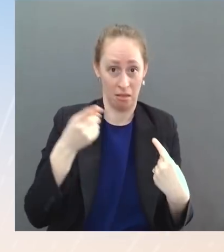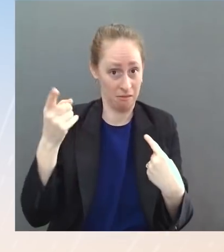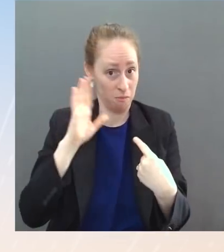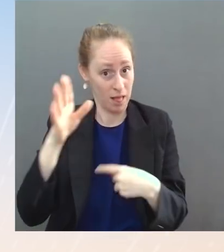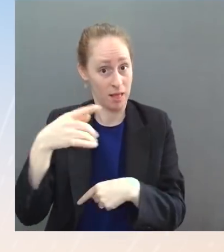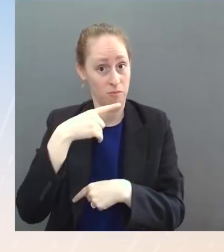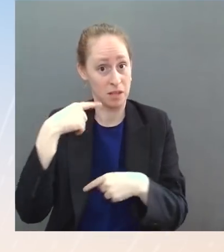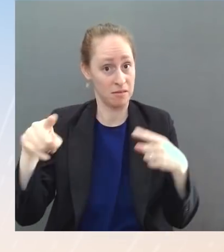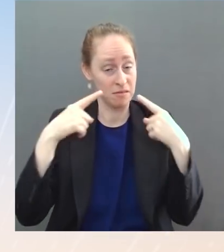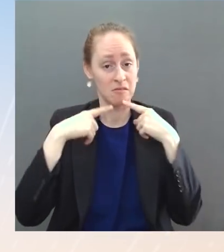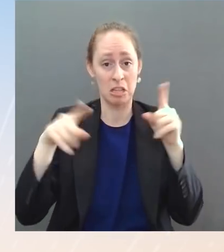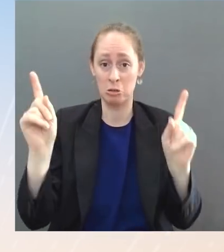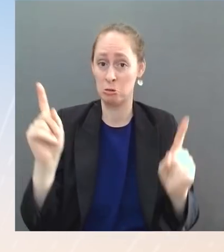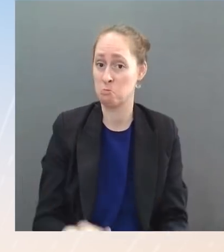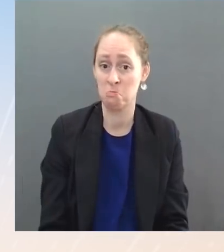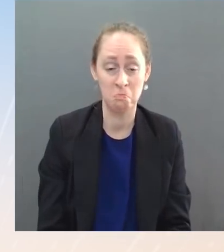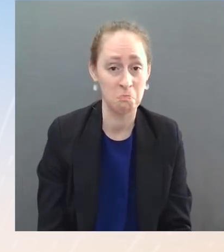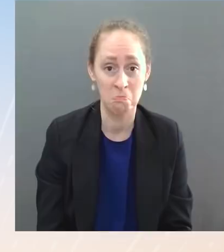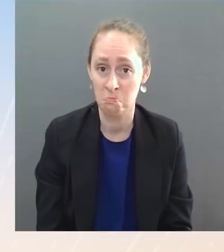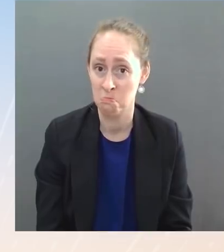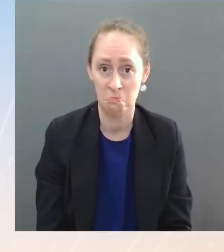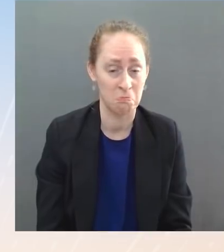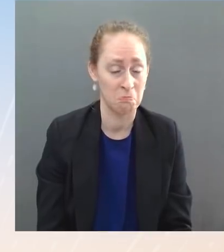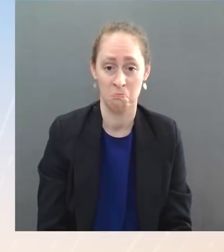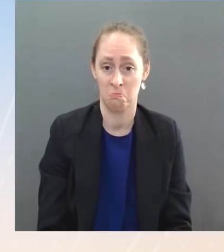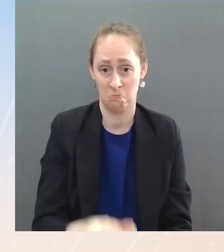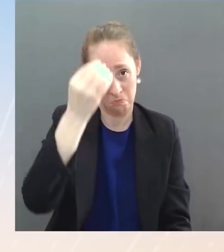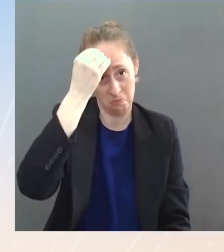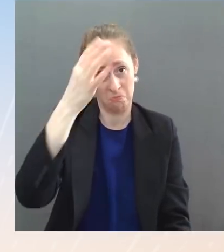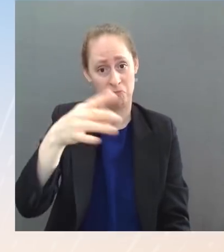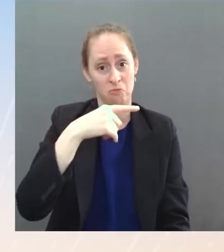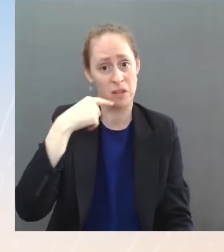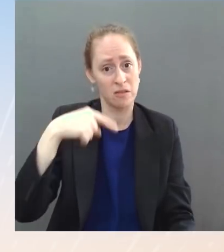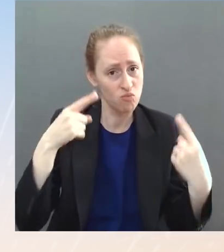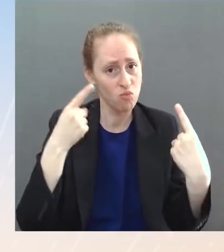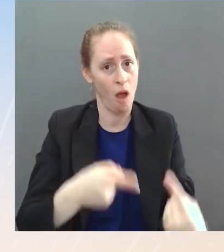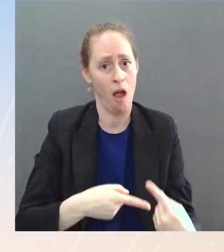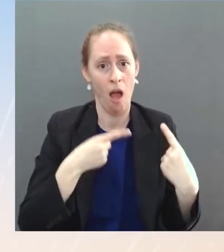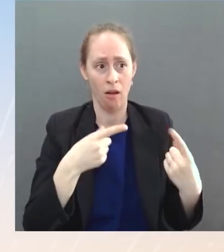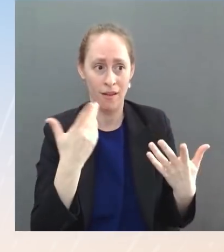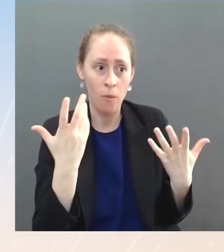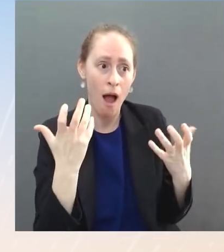while Ukraine's military has done an extraordinary and courageous job demonstrating its will to fight